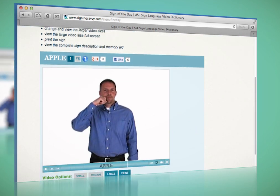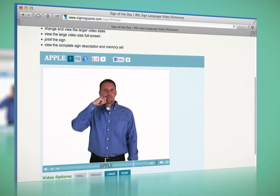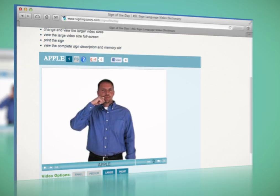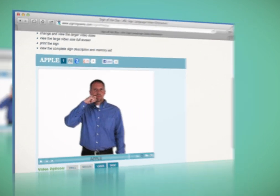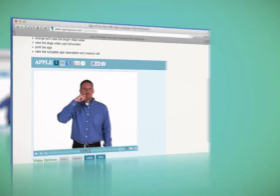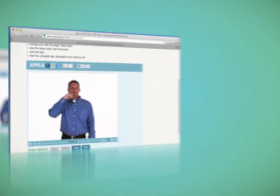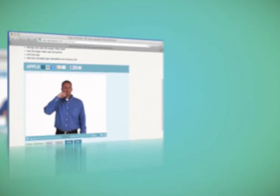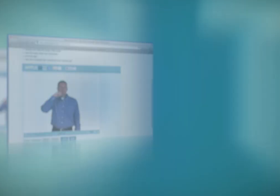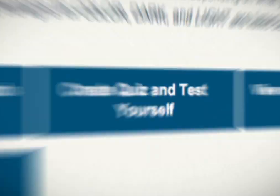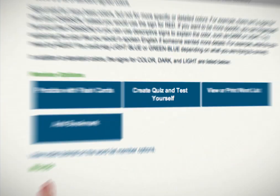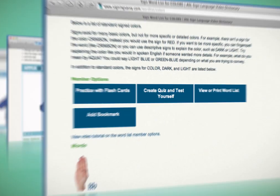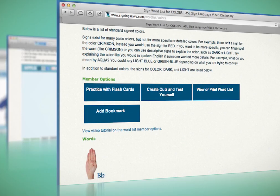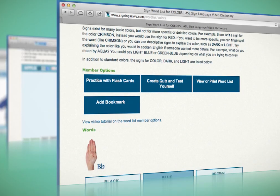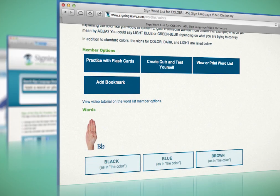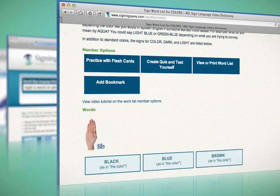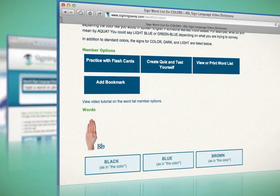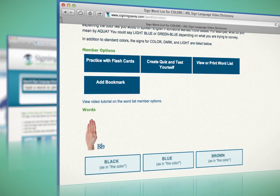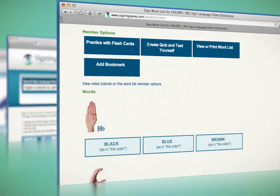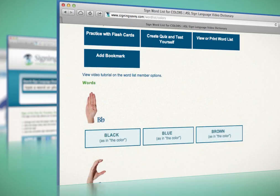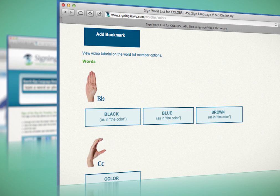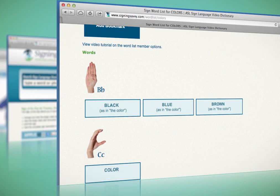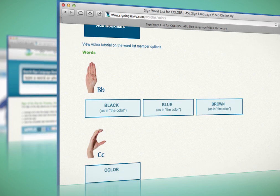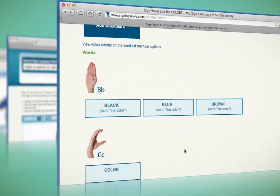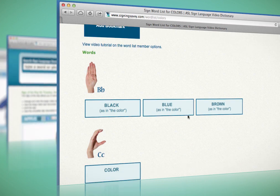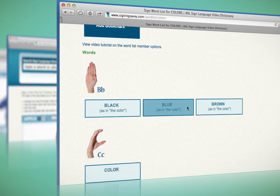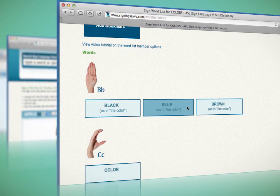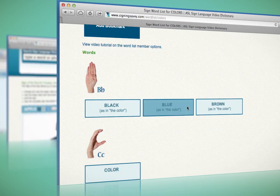we have turned it into something that was beyond what any of us ever thought it could be.